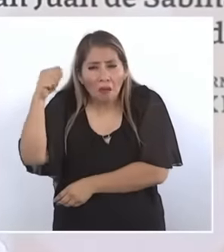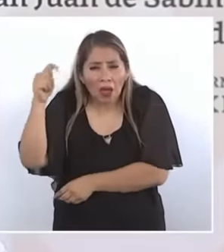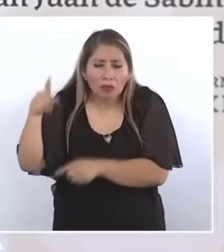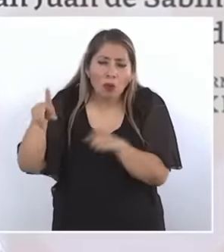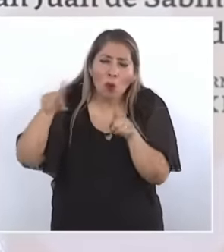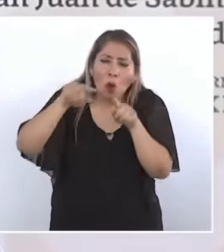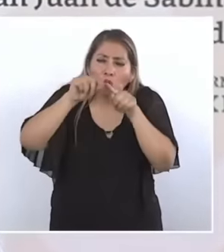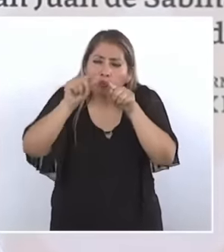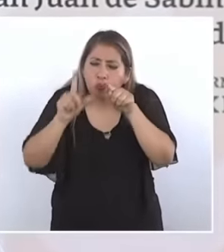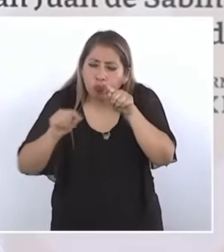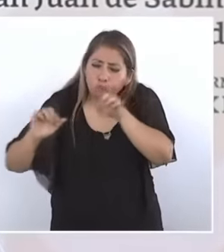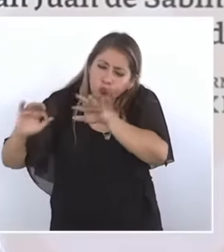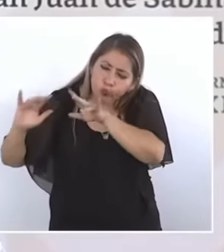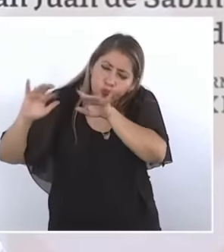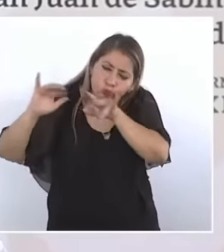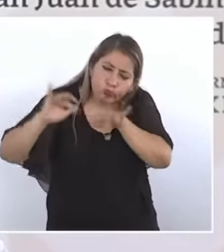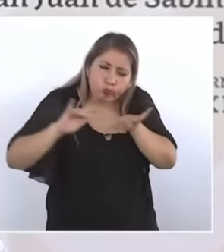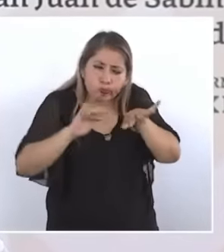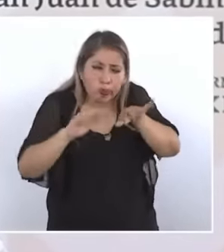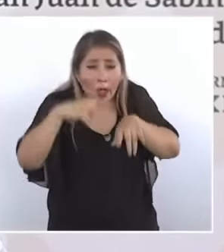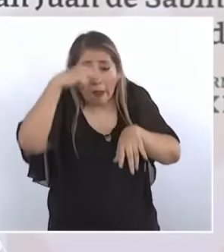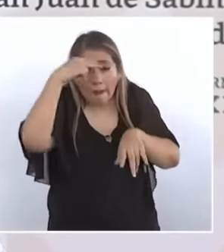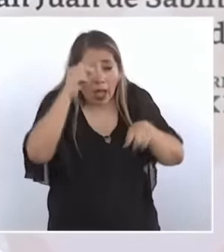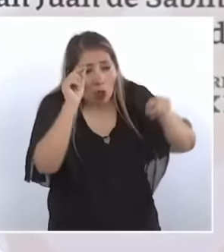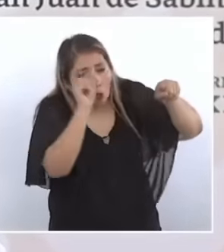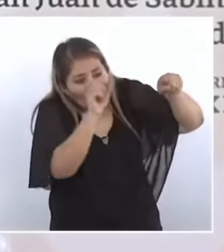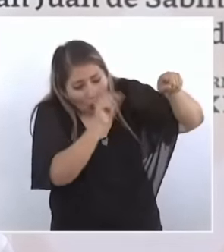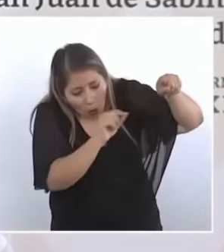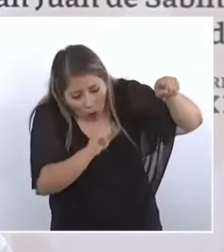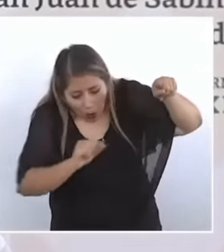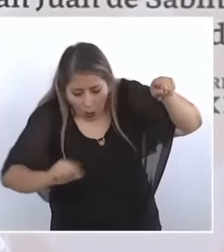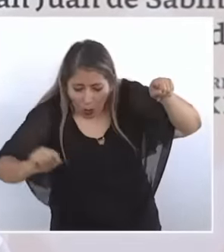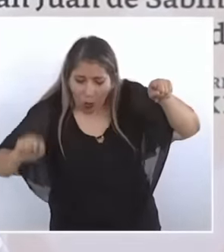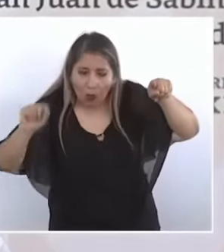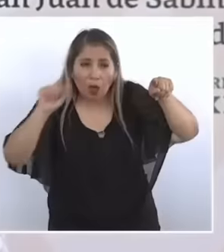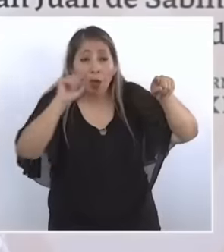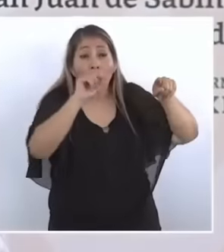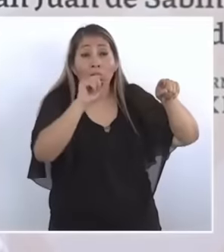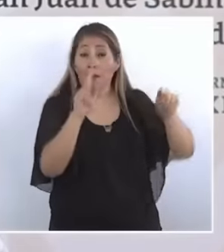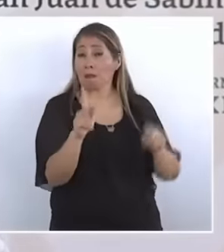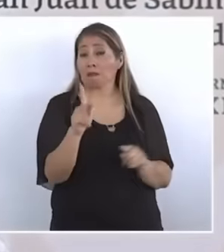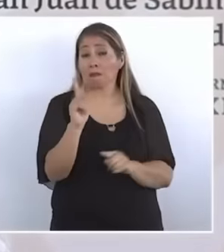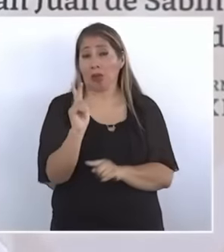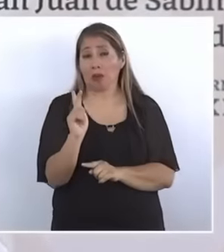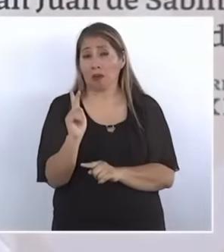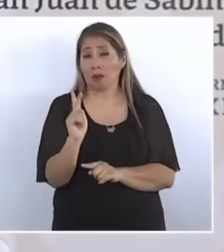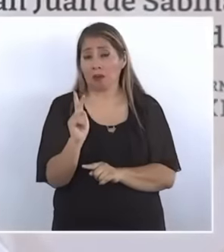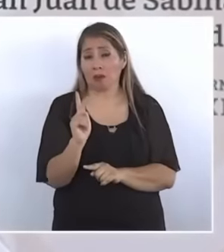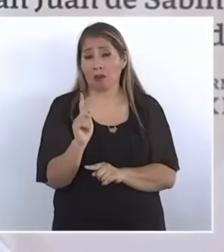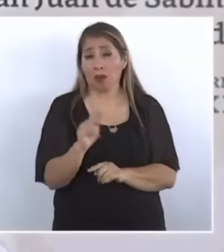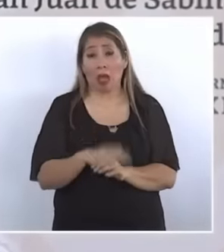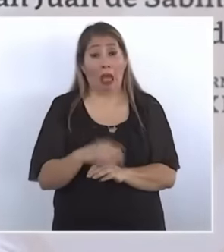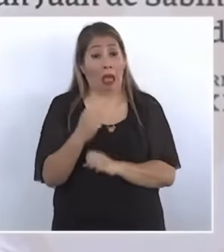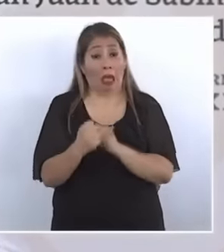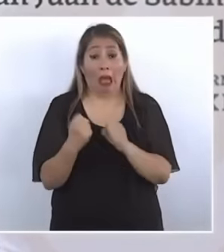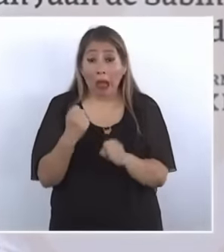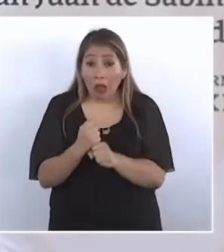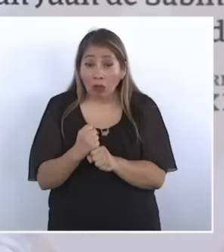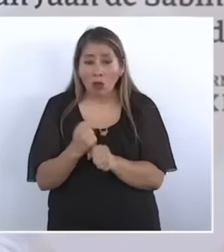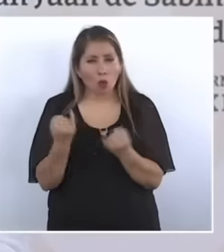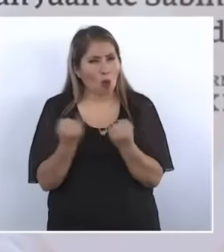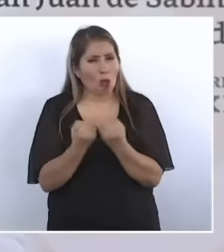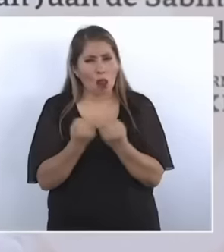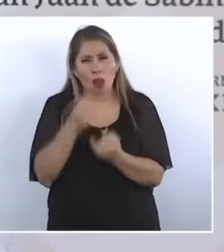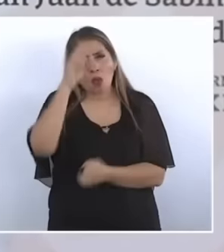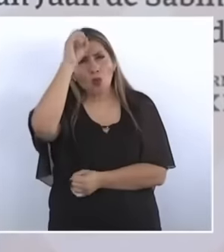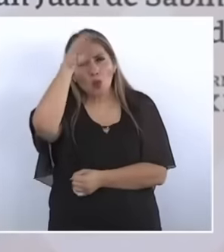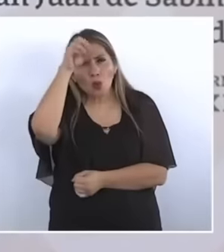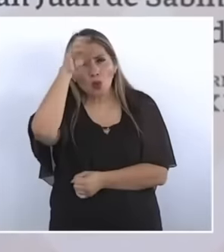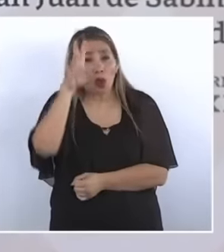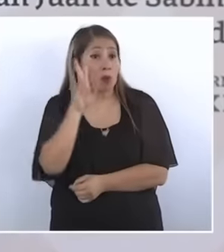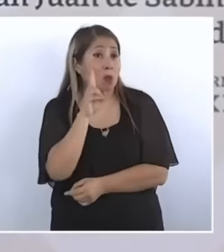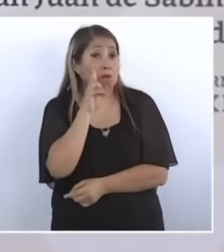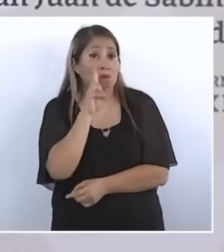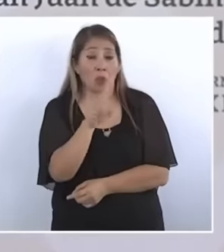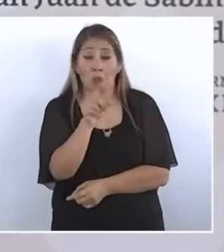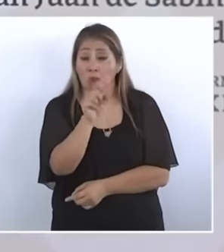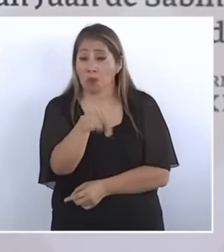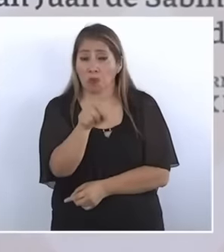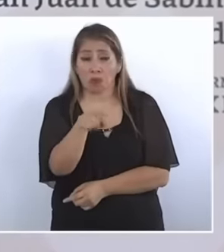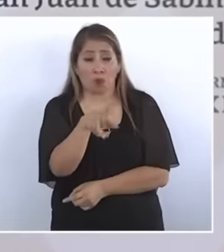for Democracy But you know Who had done the same years before Miners from here in